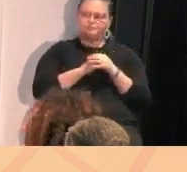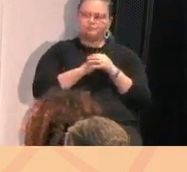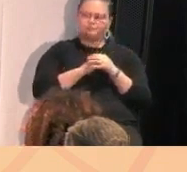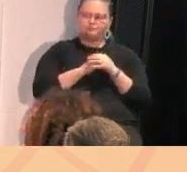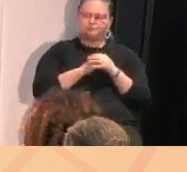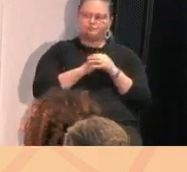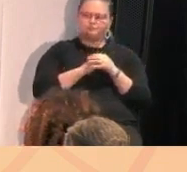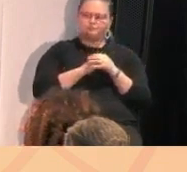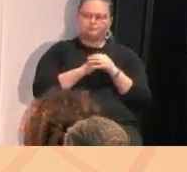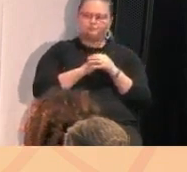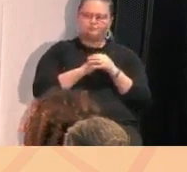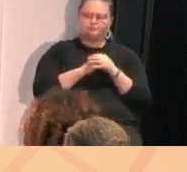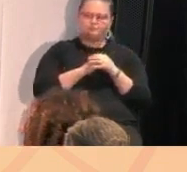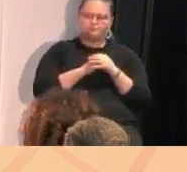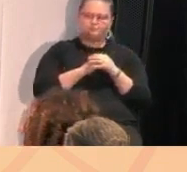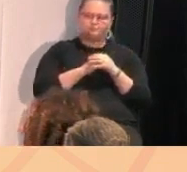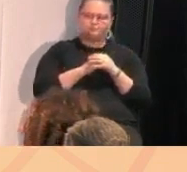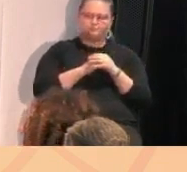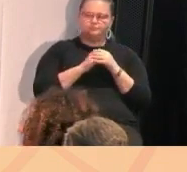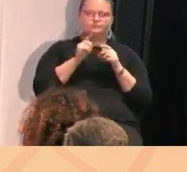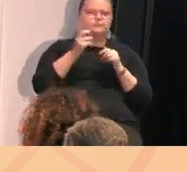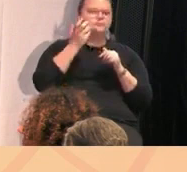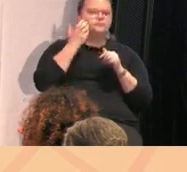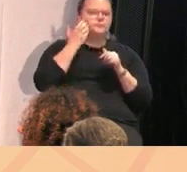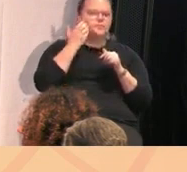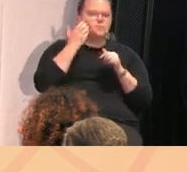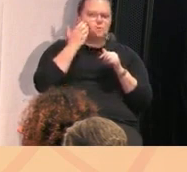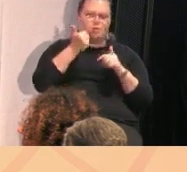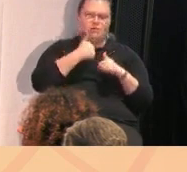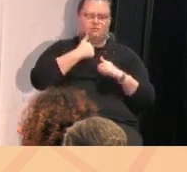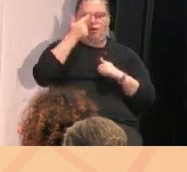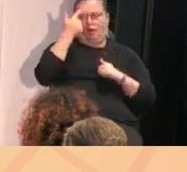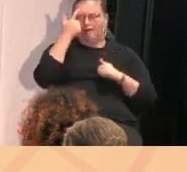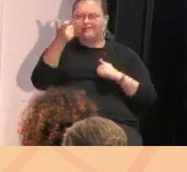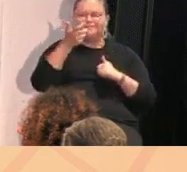Five figures that are not all extricated from the panel.